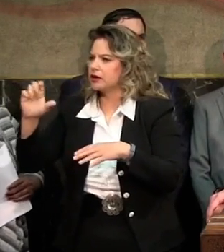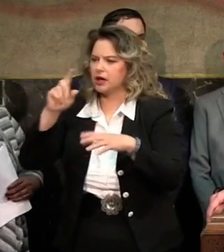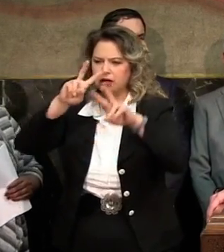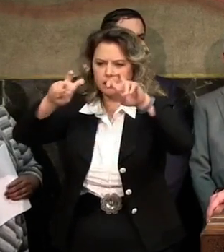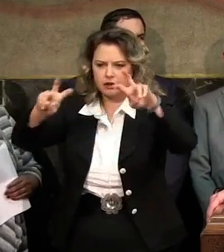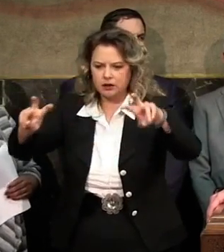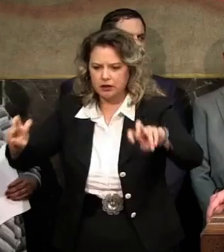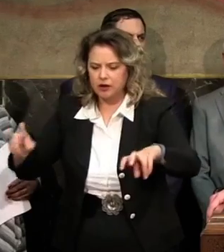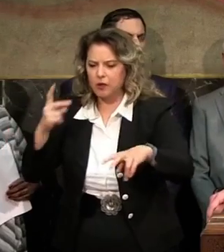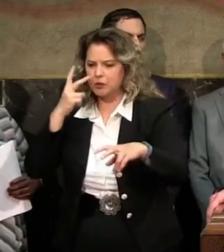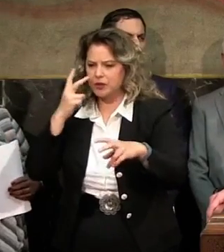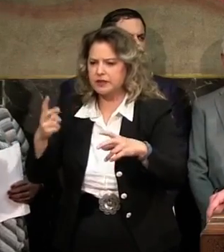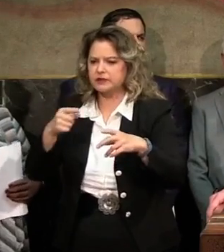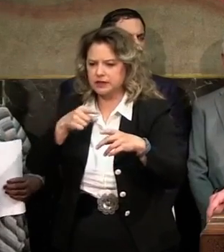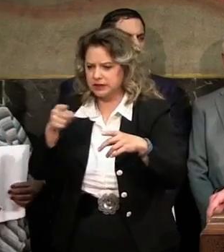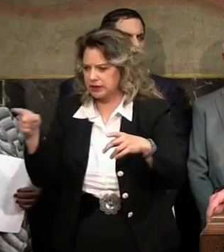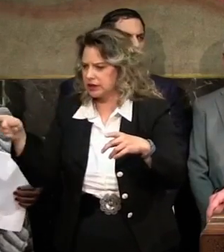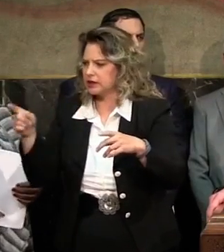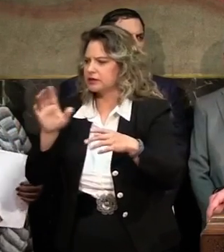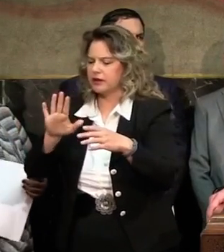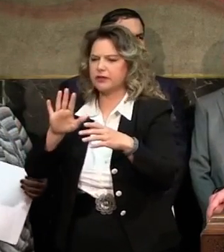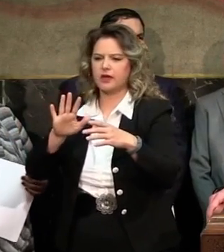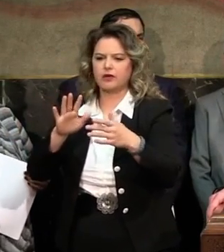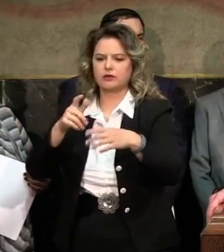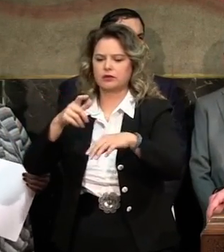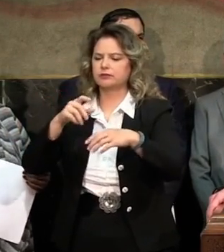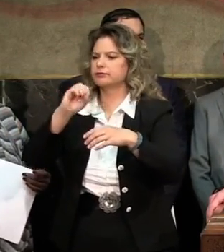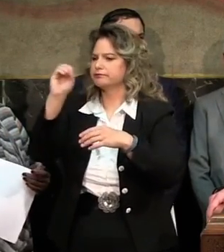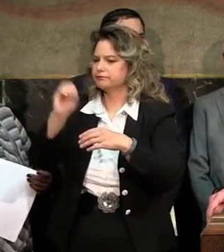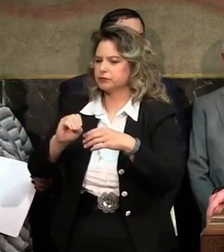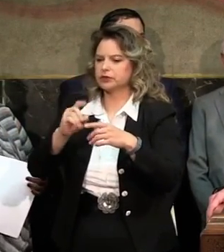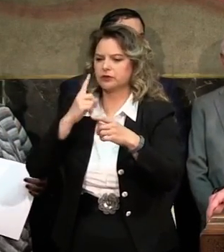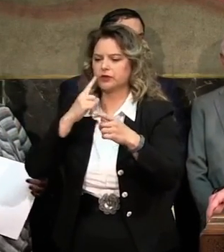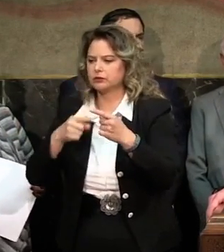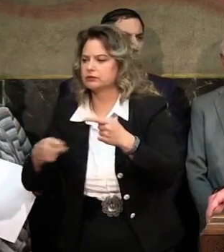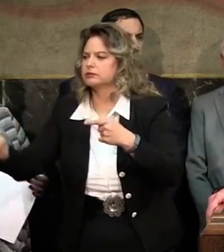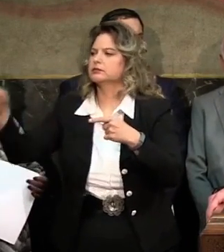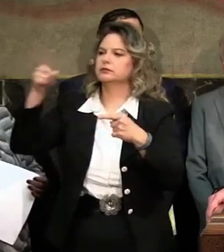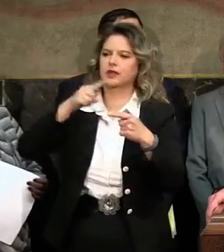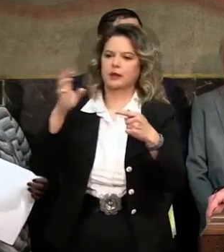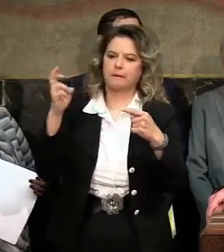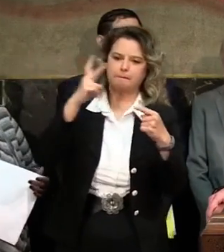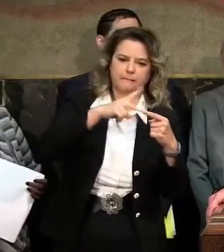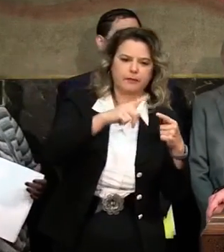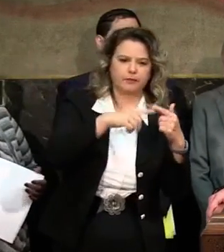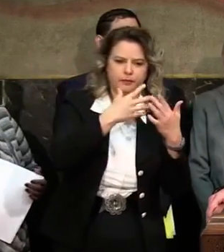incarceration and you heard the governor probably if you all in a committee room speak a little bit about the results of